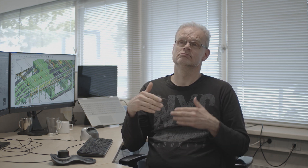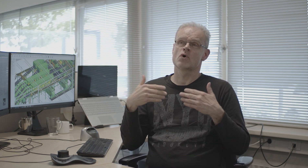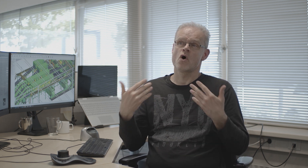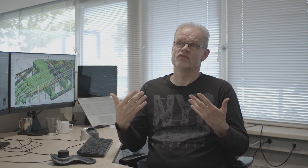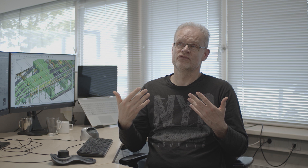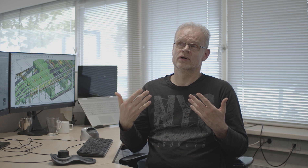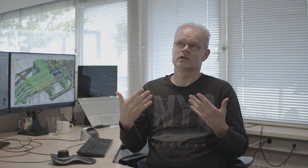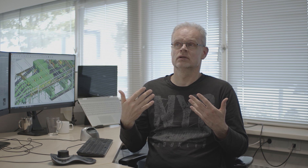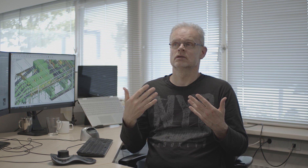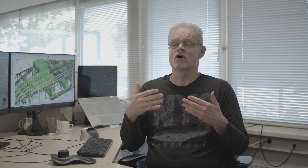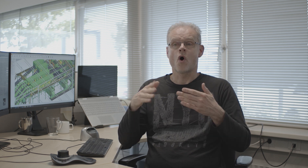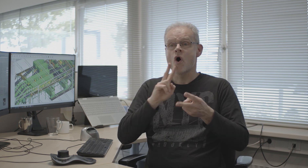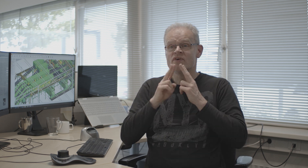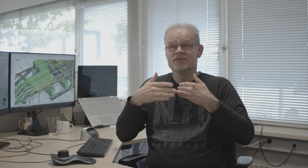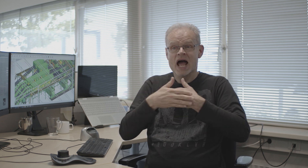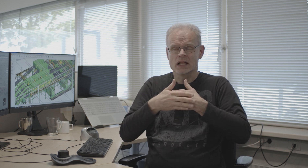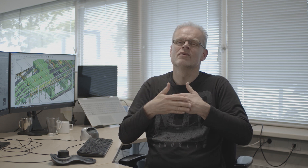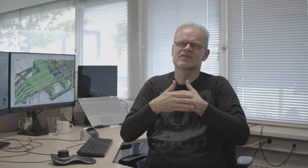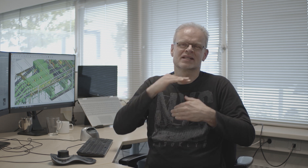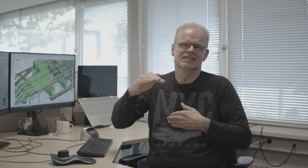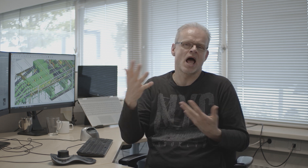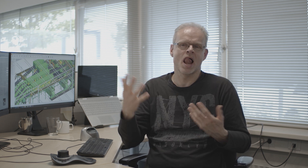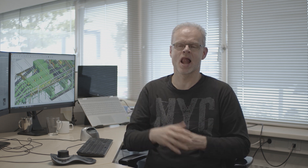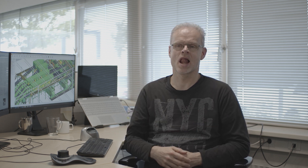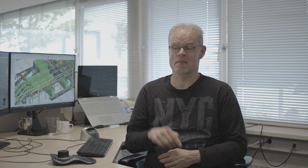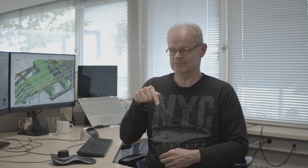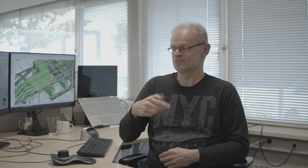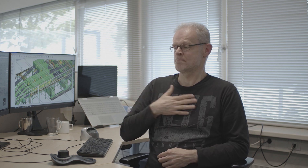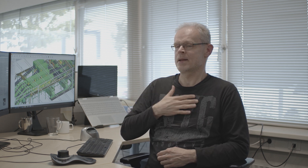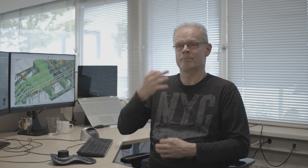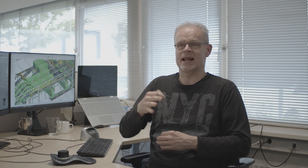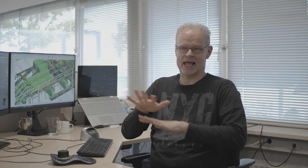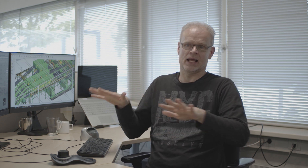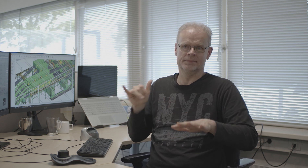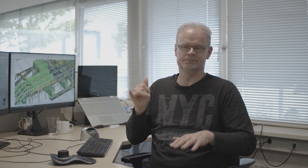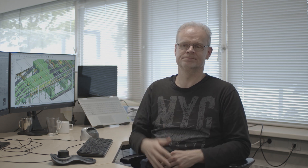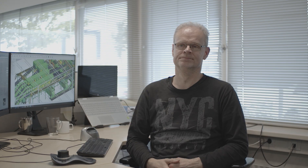for a meeting I go to the meeting room. But this is my regular spot.